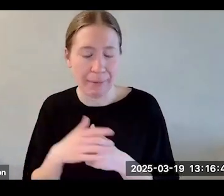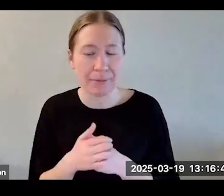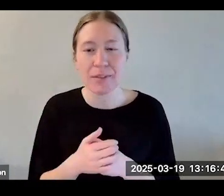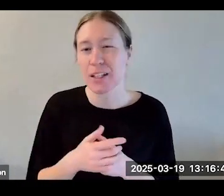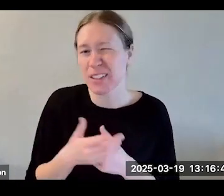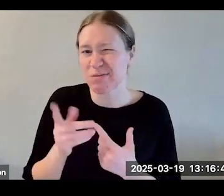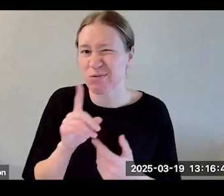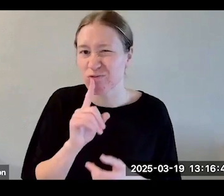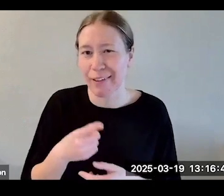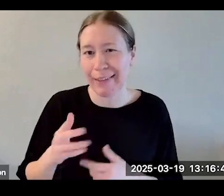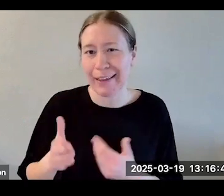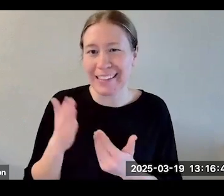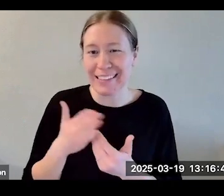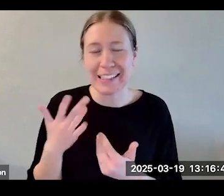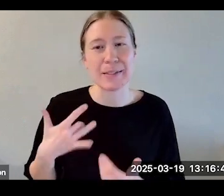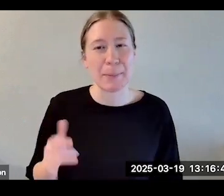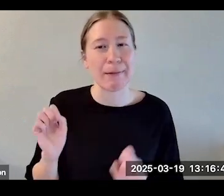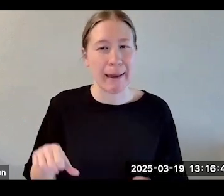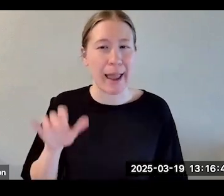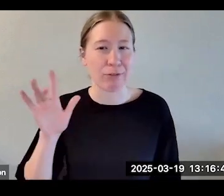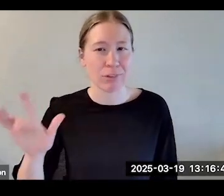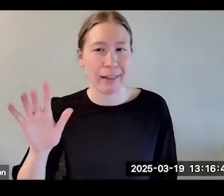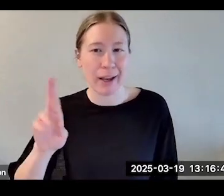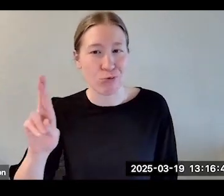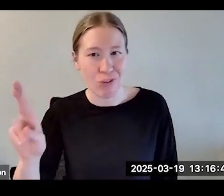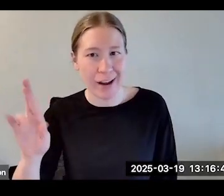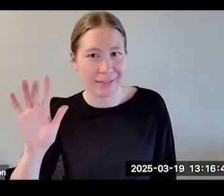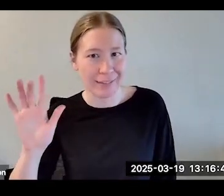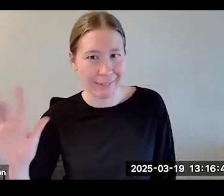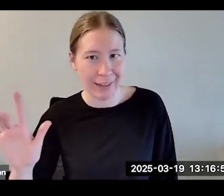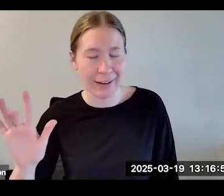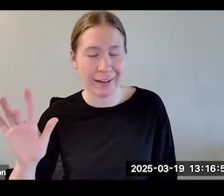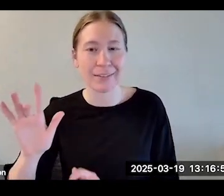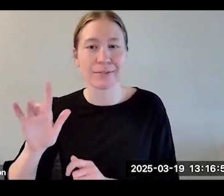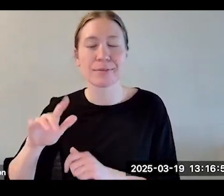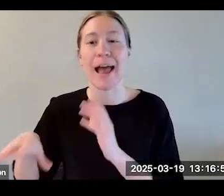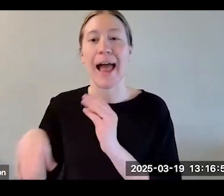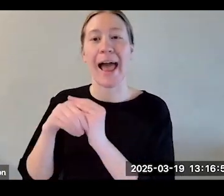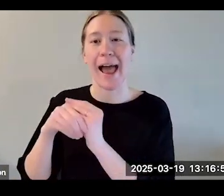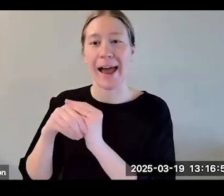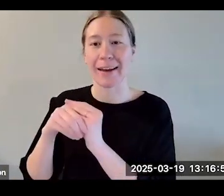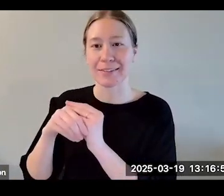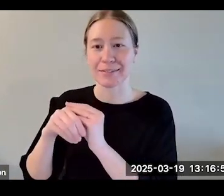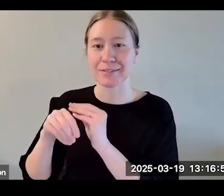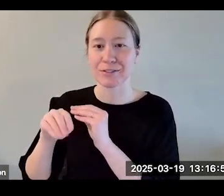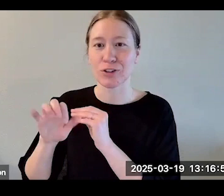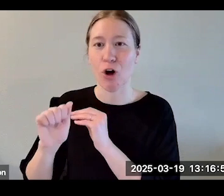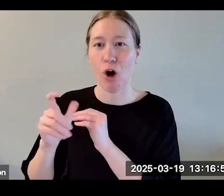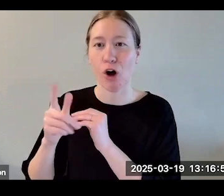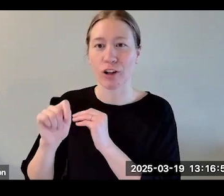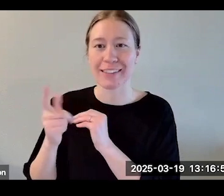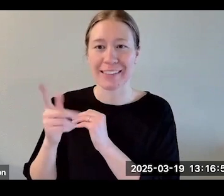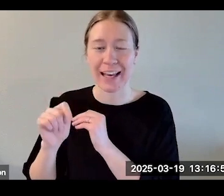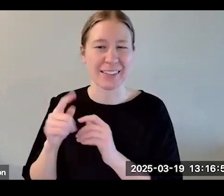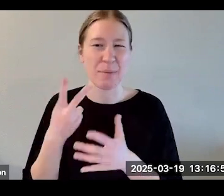Usually, can just right-click an image and edit alt text. This is the case in both Word and Google Docs.